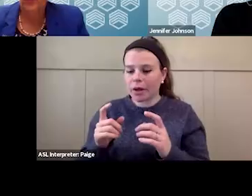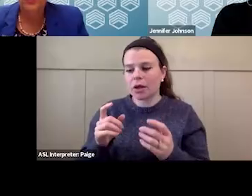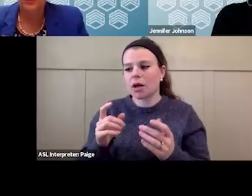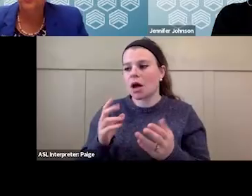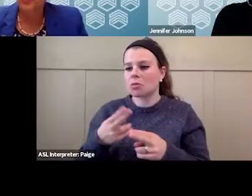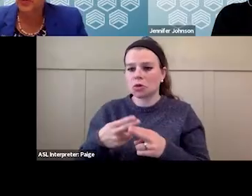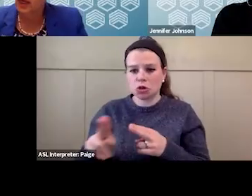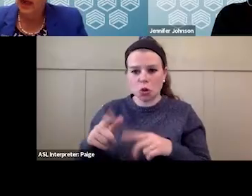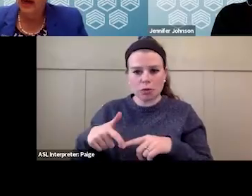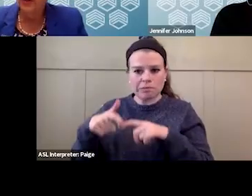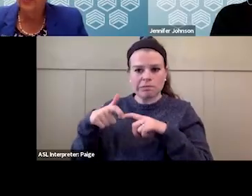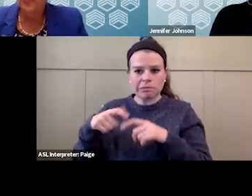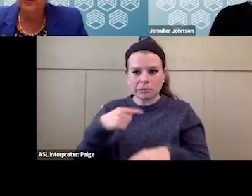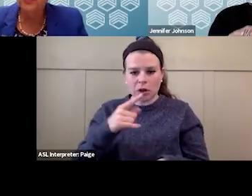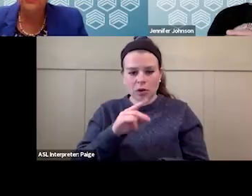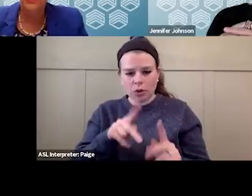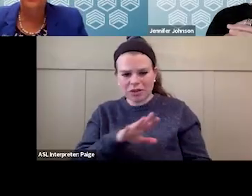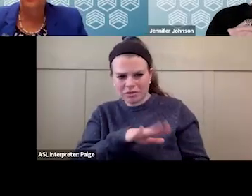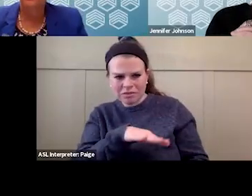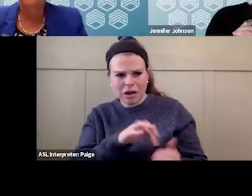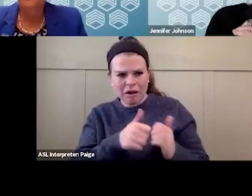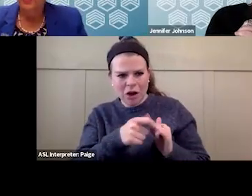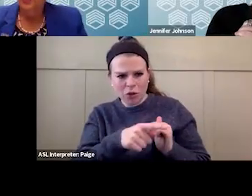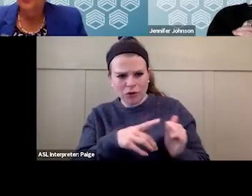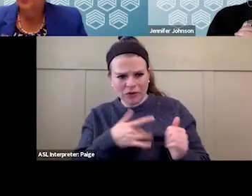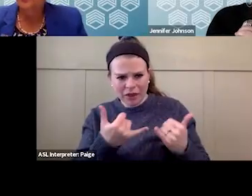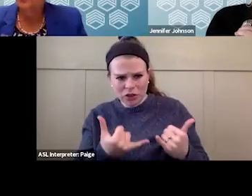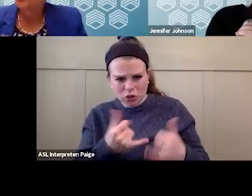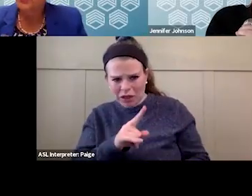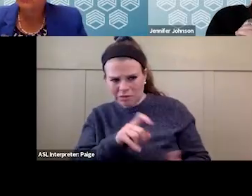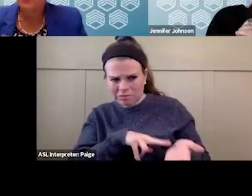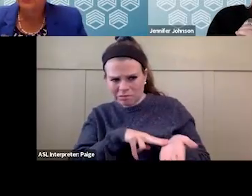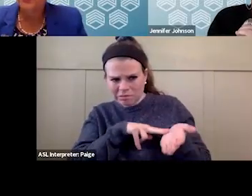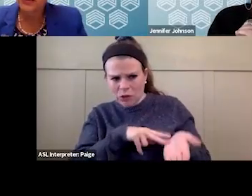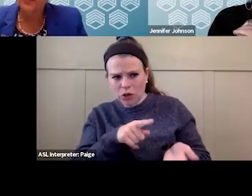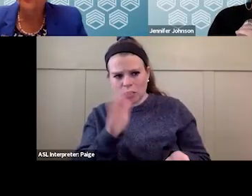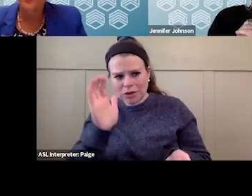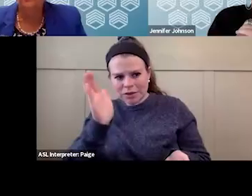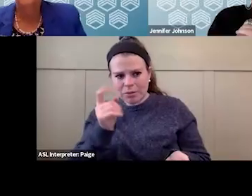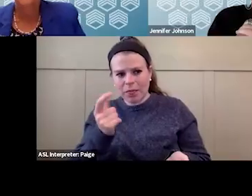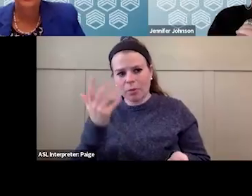You may wanna say to the person, "How are you feeling today? Um, you, you, you seem a little bit different than when you